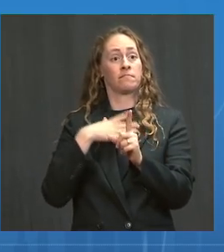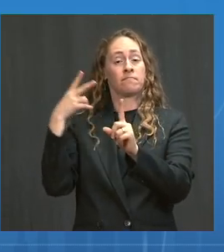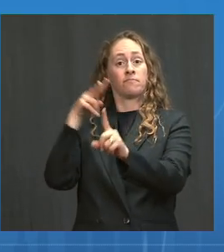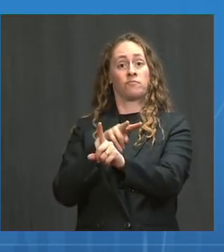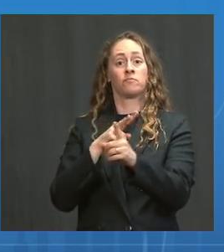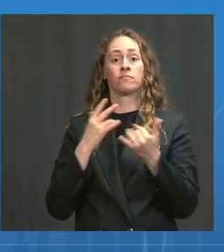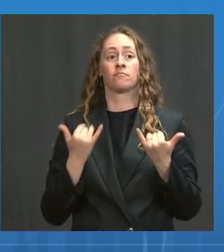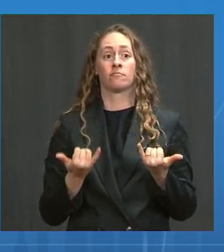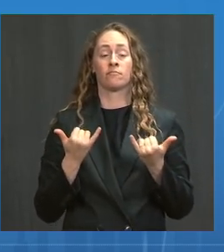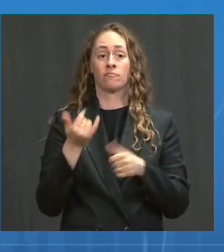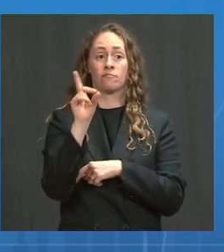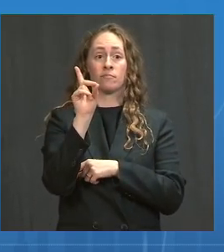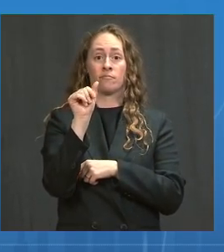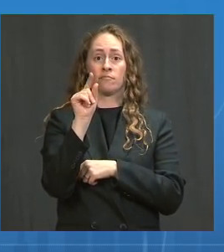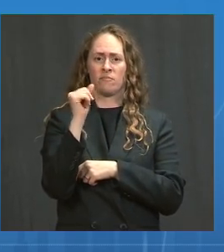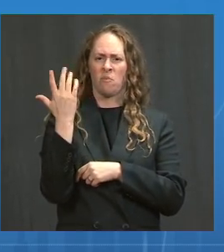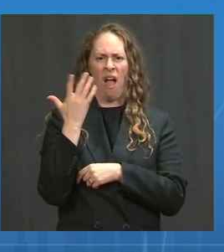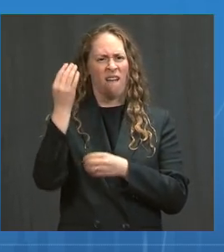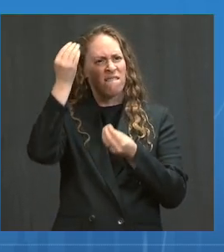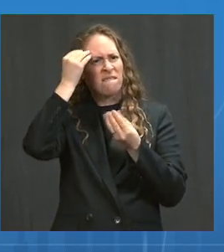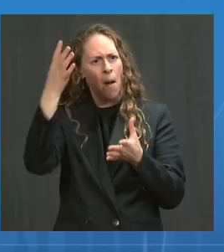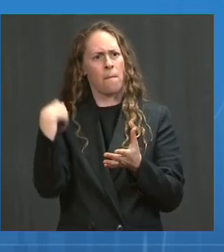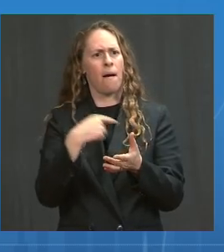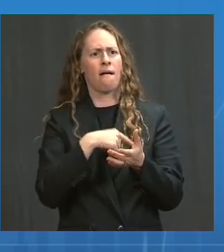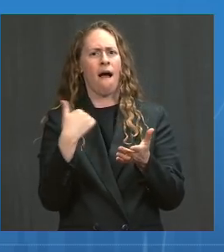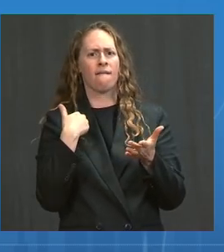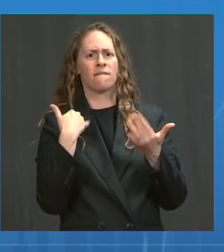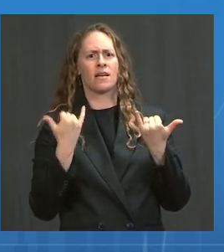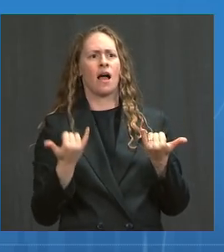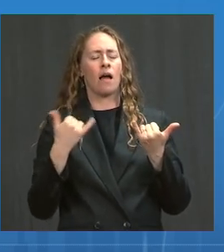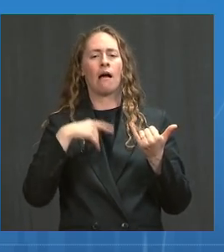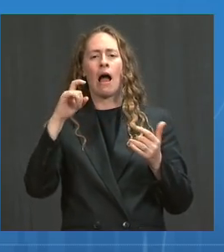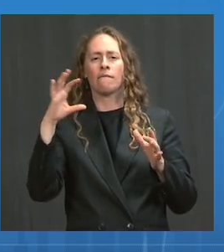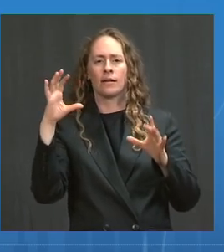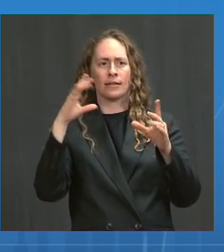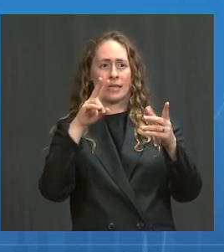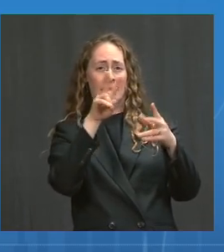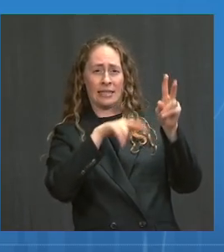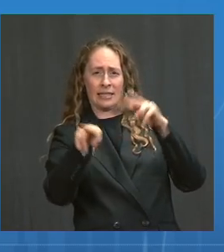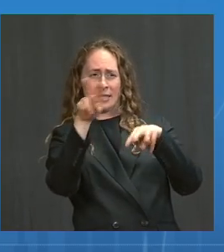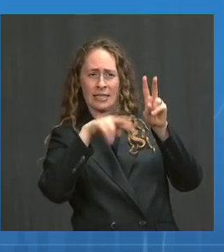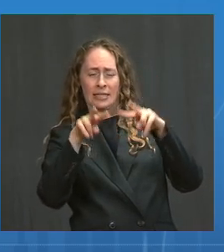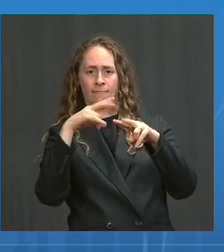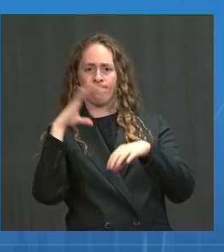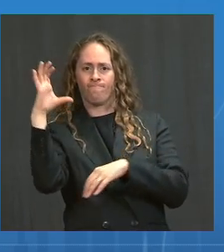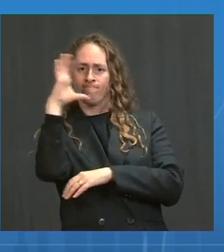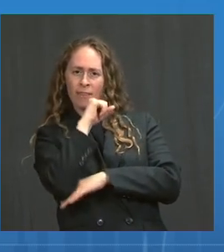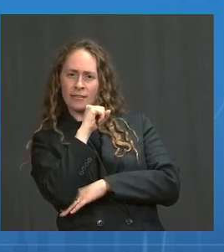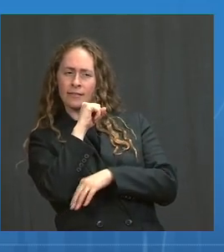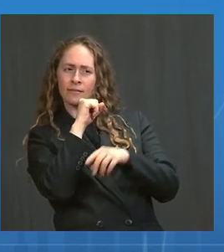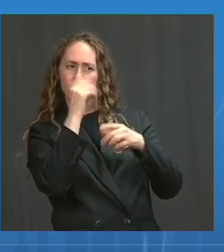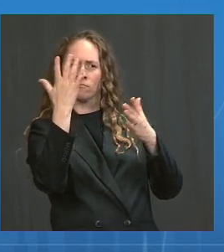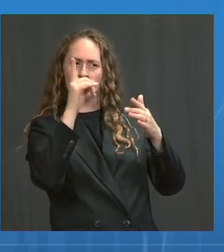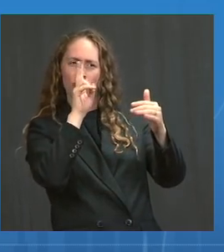you have to make an extrapolation based on what you would predict from what it does with other variants